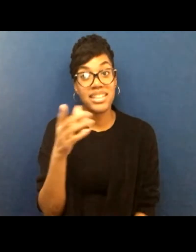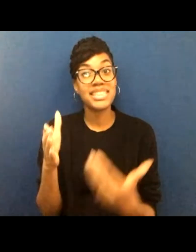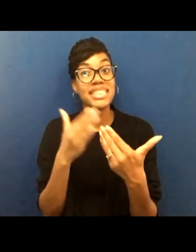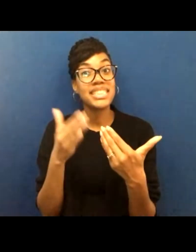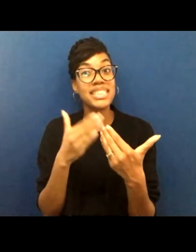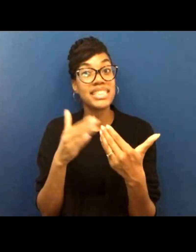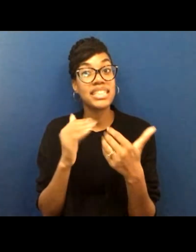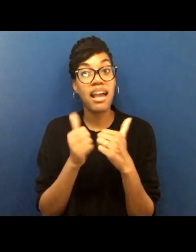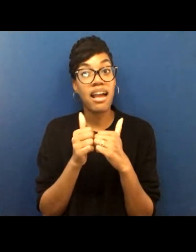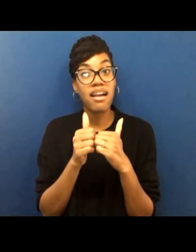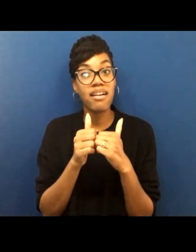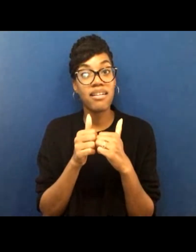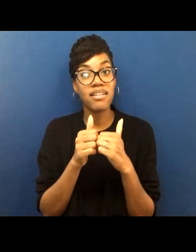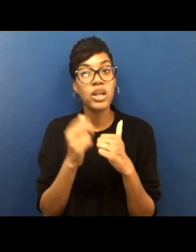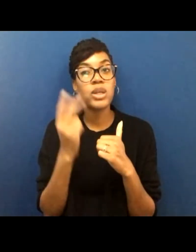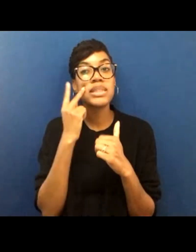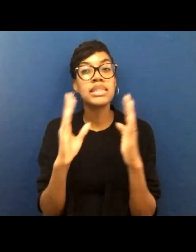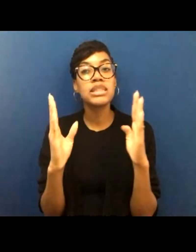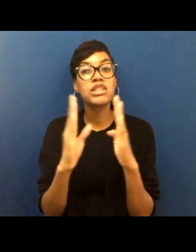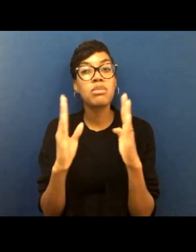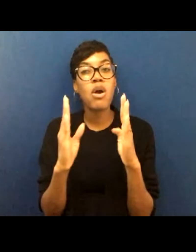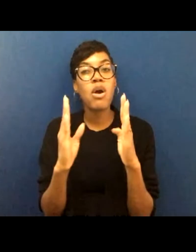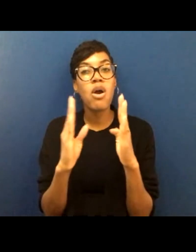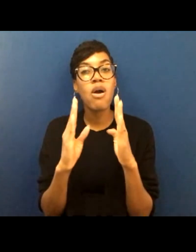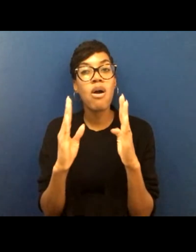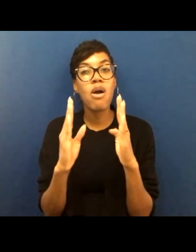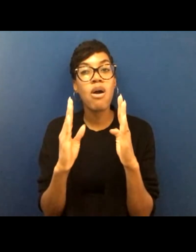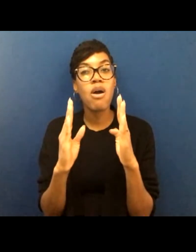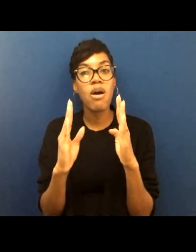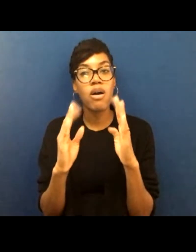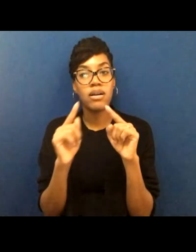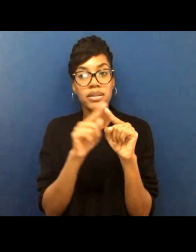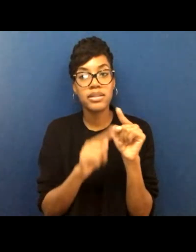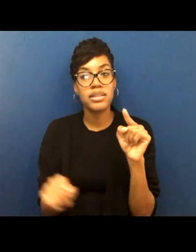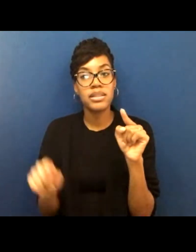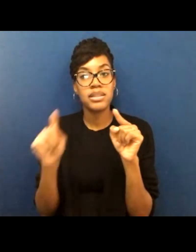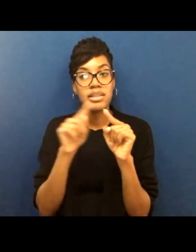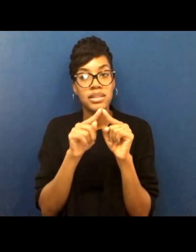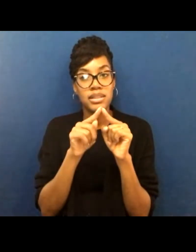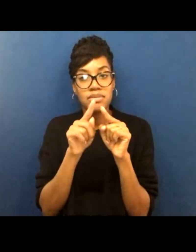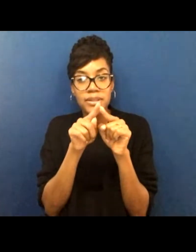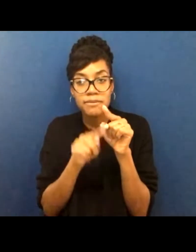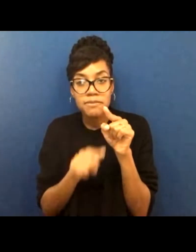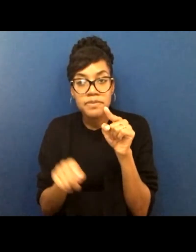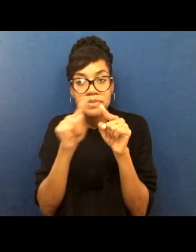is that it has this smaller tail flap underneath, and I can hold up the female again